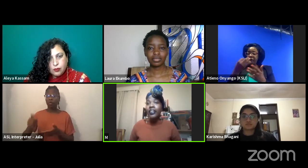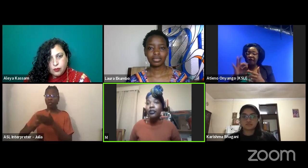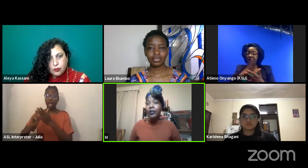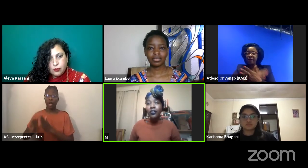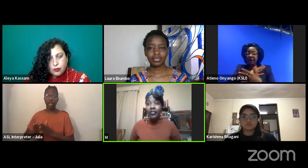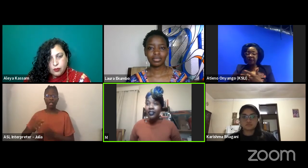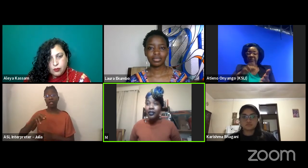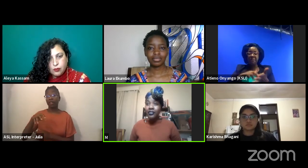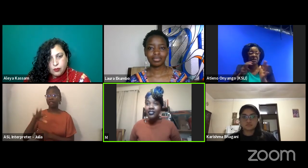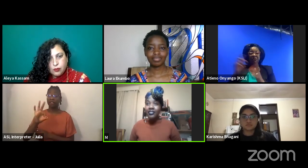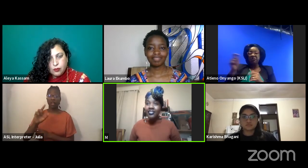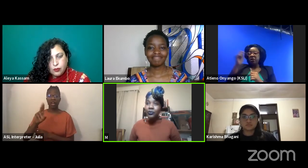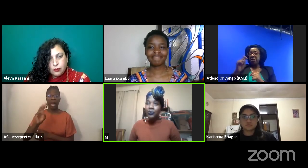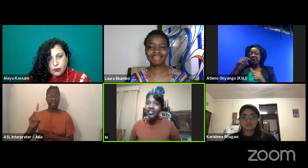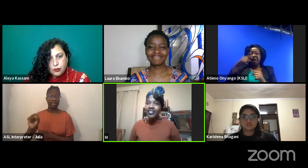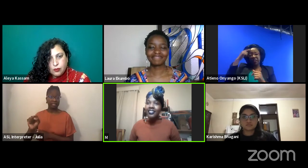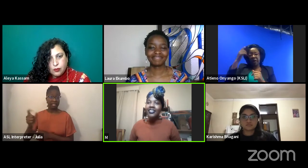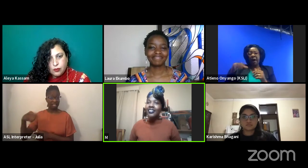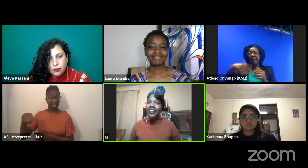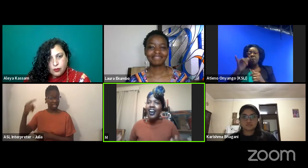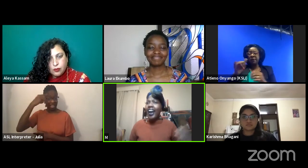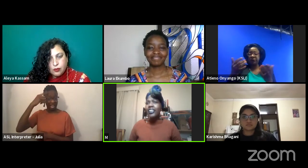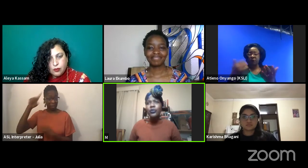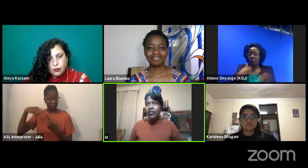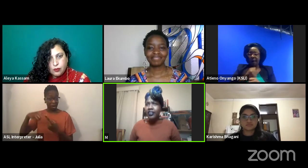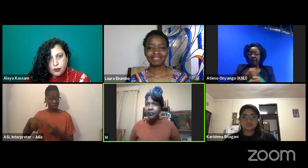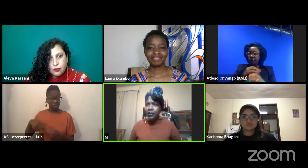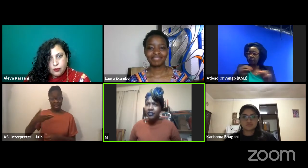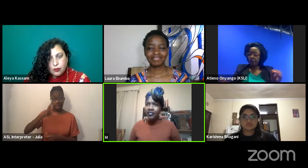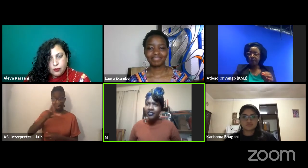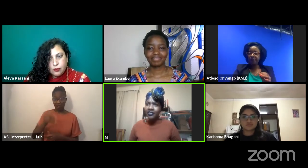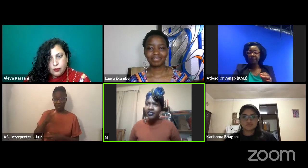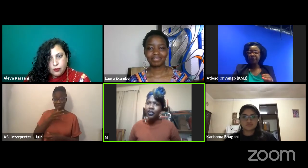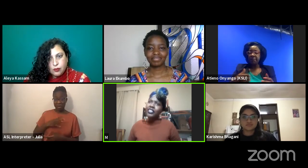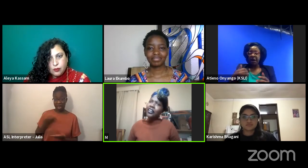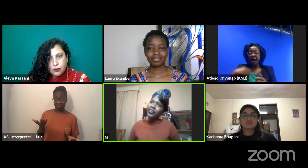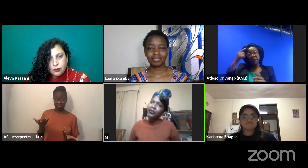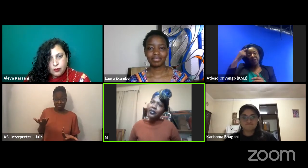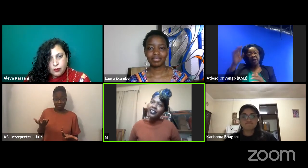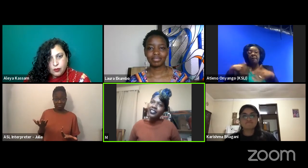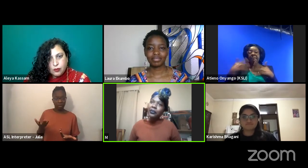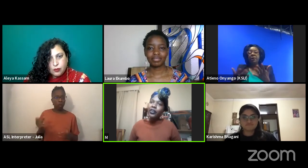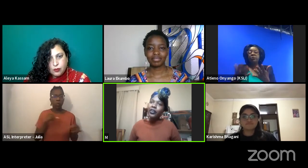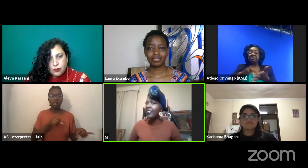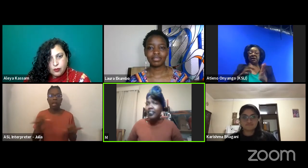in Nairobi gonna think about this work? I don't think about not African women in the same way,